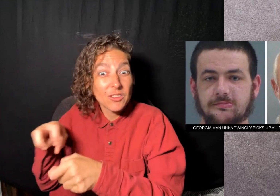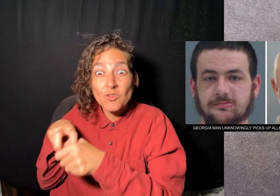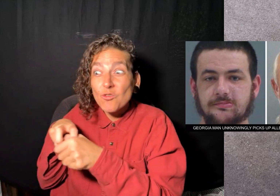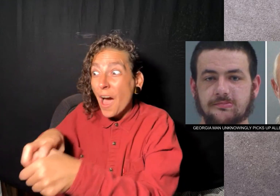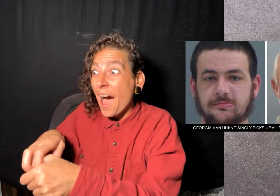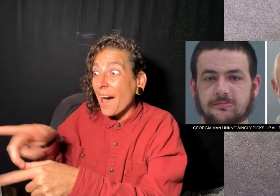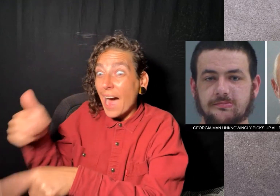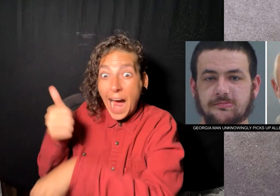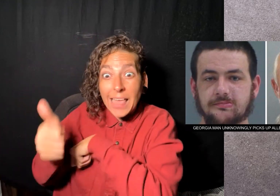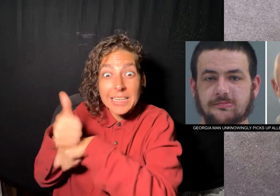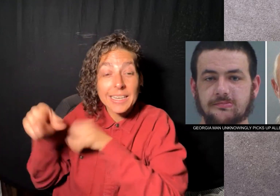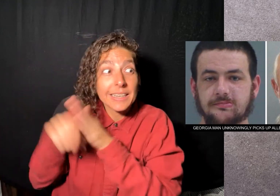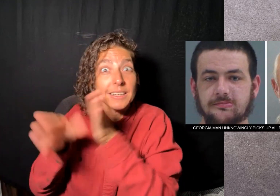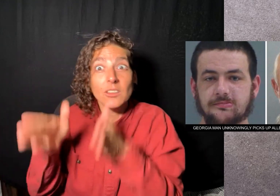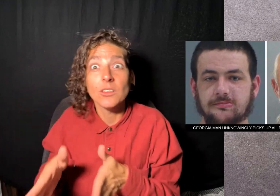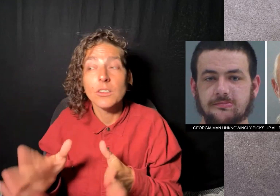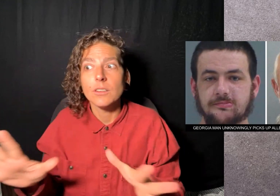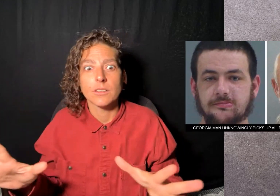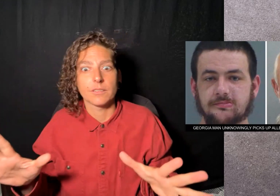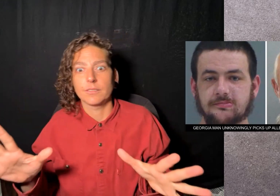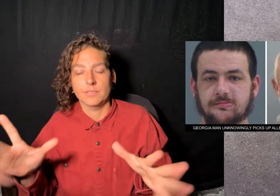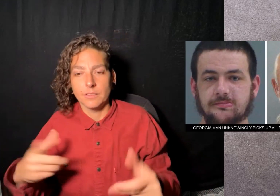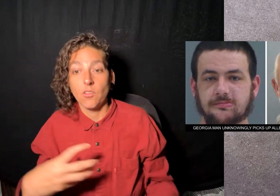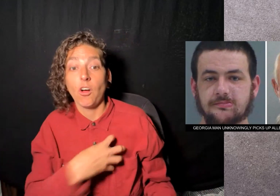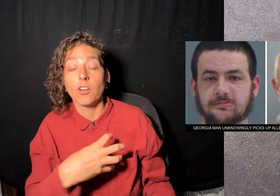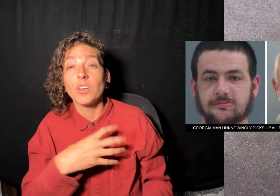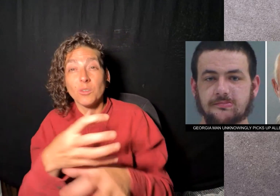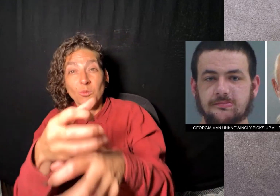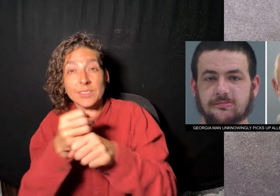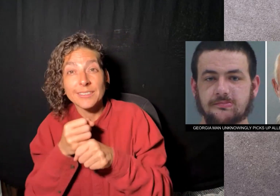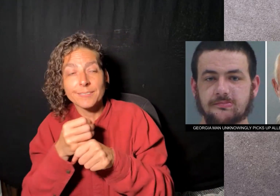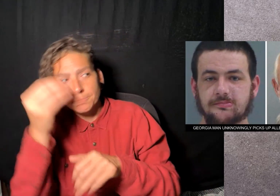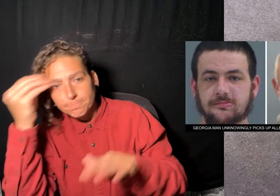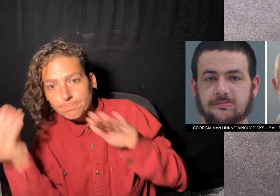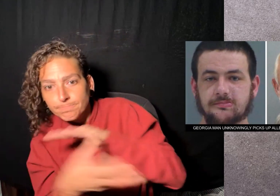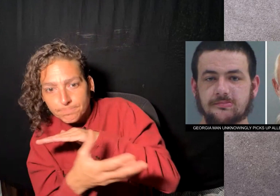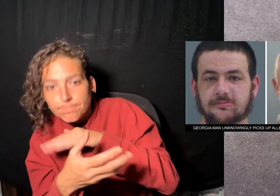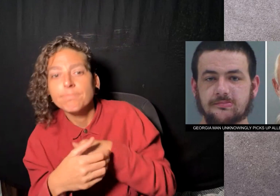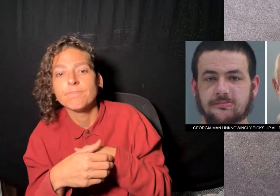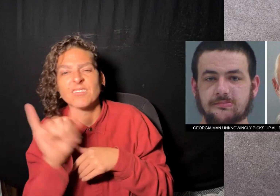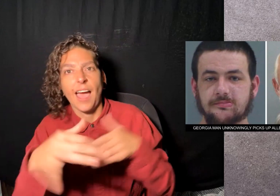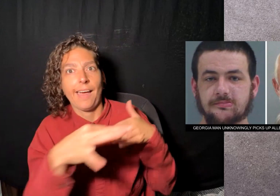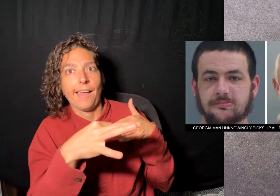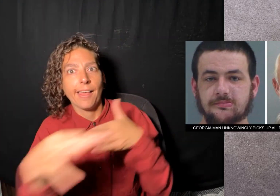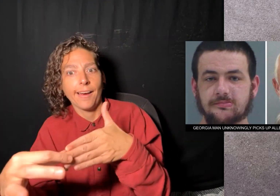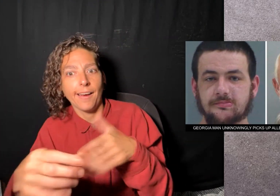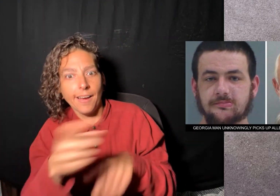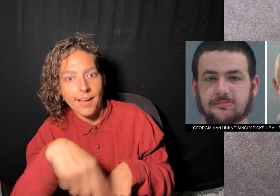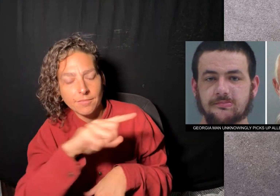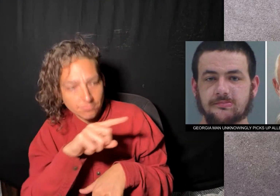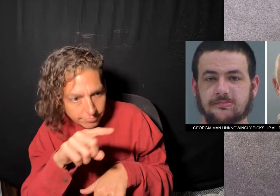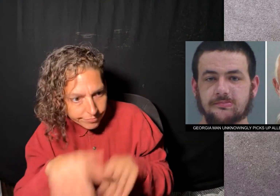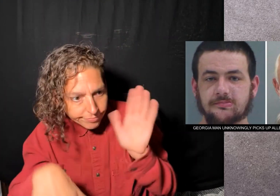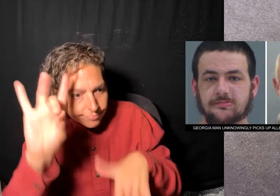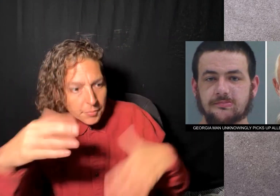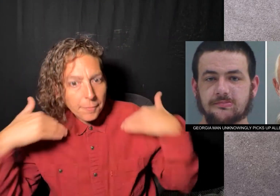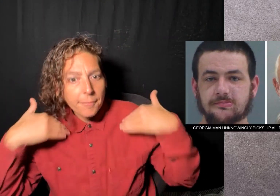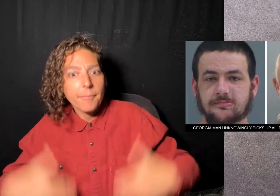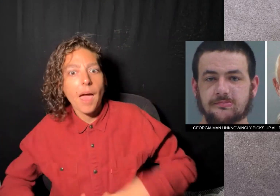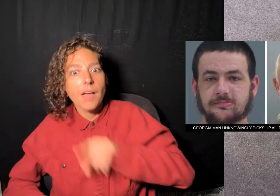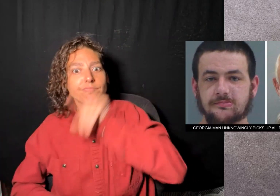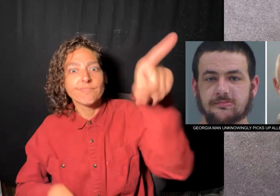a ride to an alleged killer authorities received a tip that led them to a body in the Chattahoochee